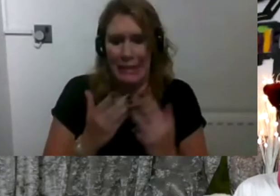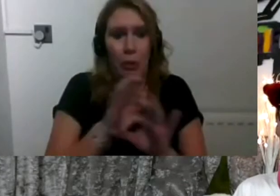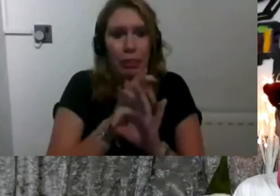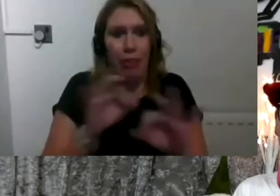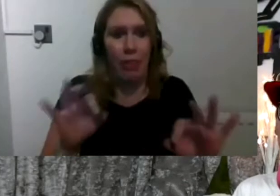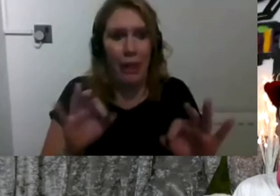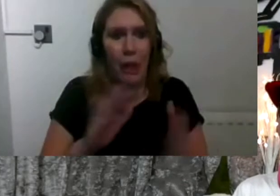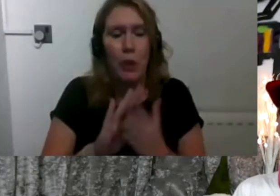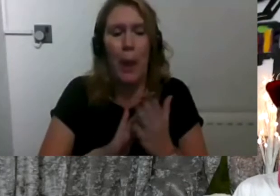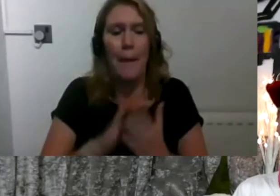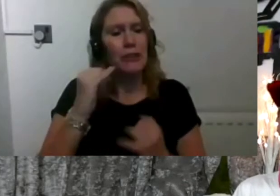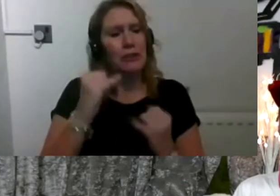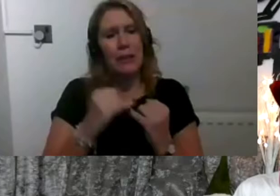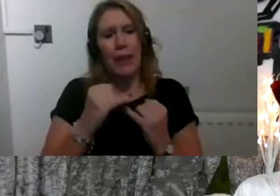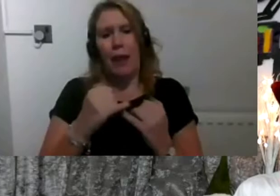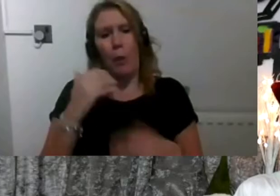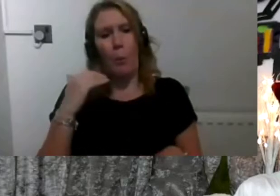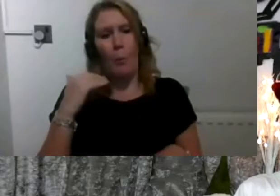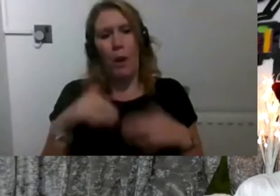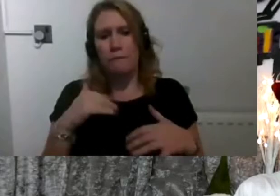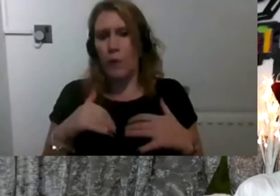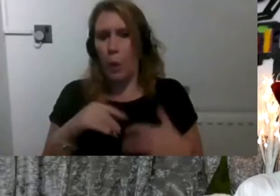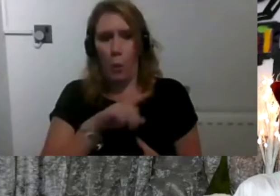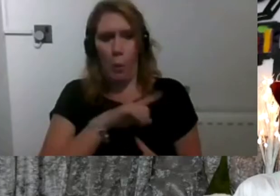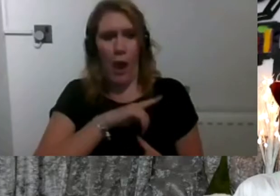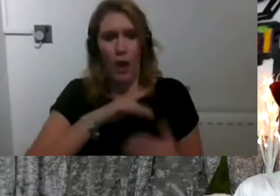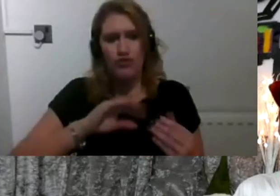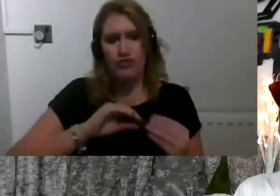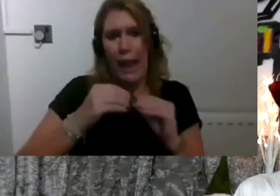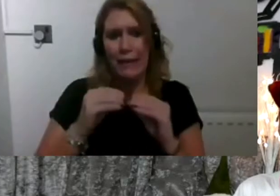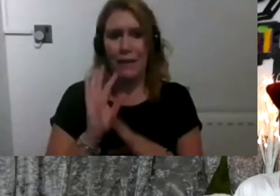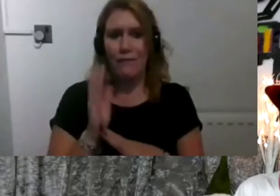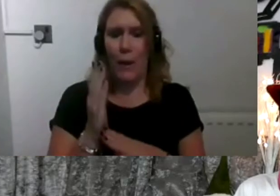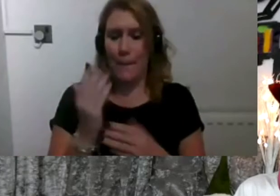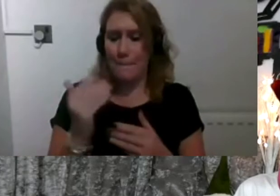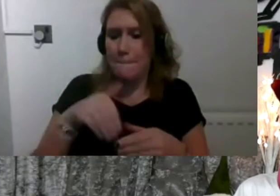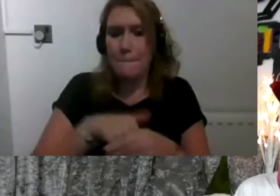worked absolutely wonders and created that film as well so we were particularly